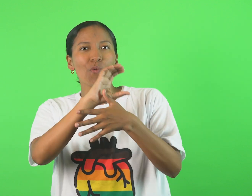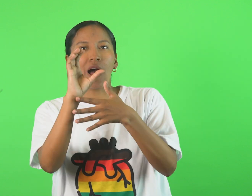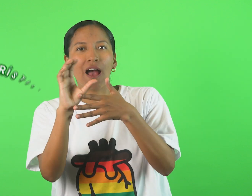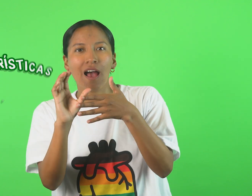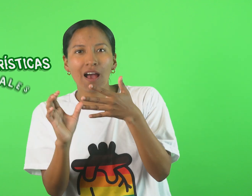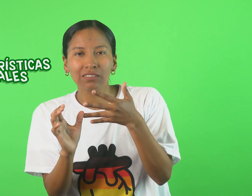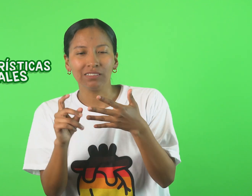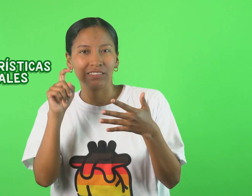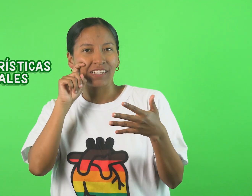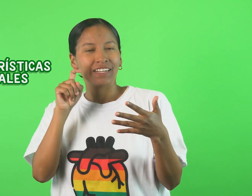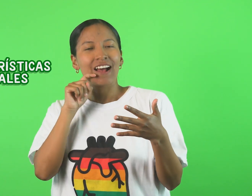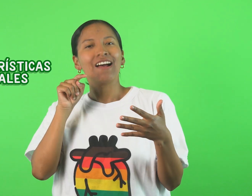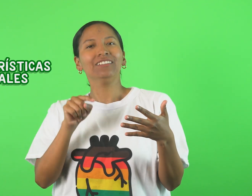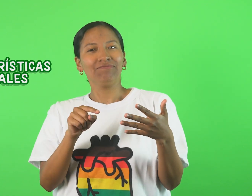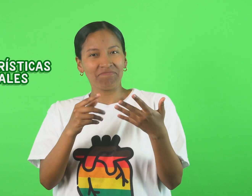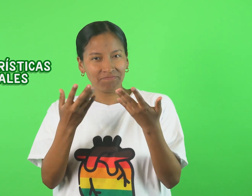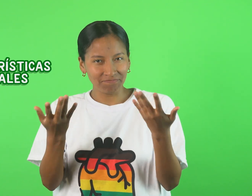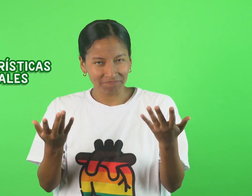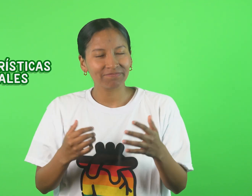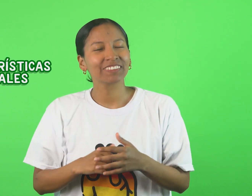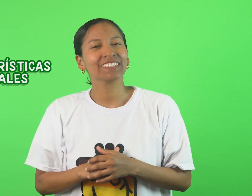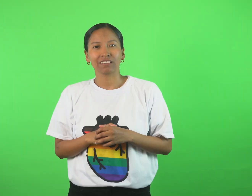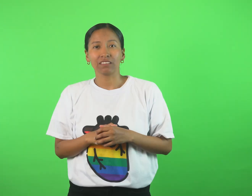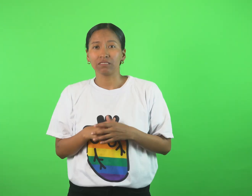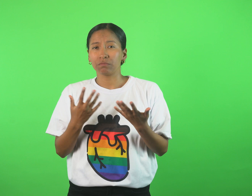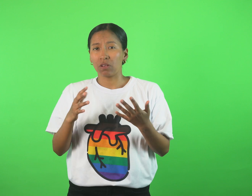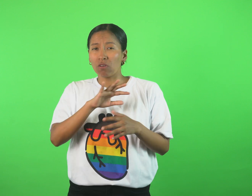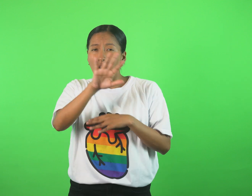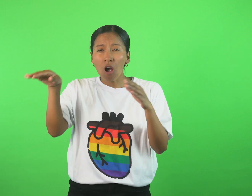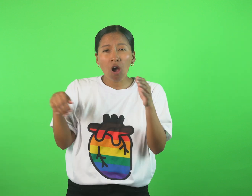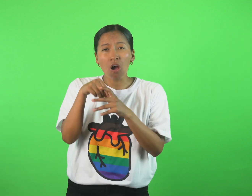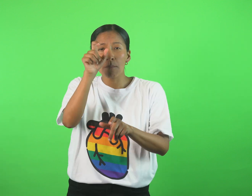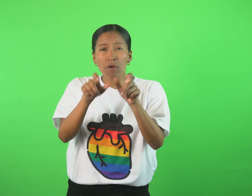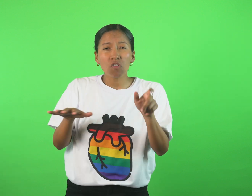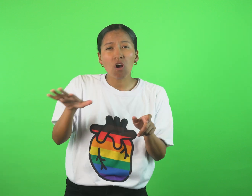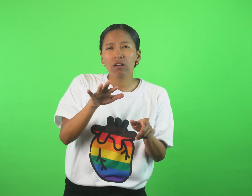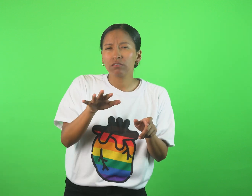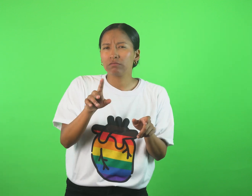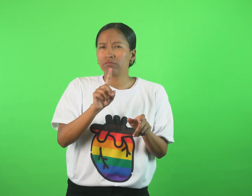‘sex characteristics’. Not all people fit into